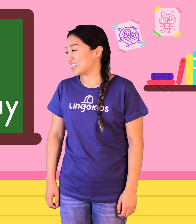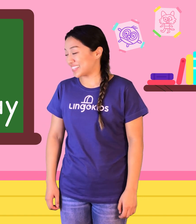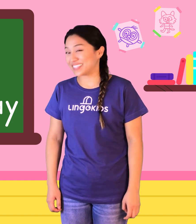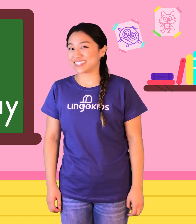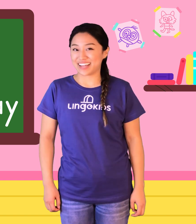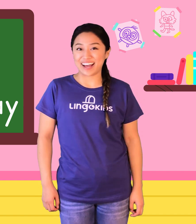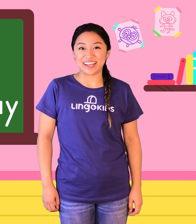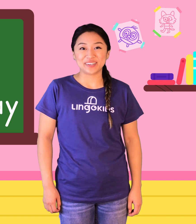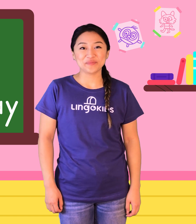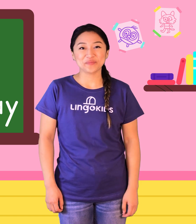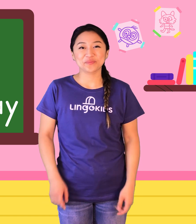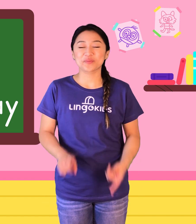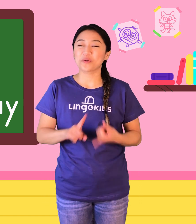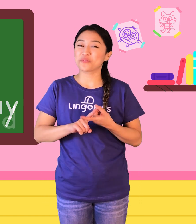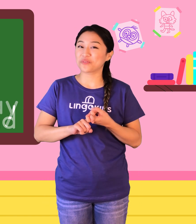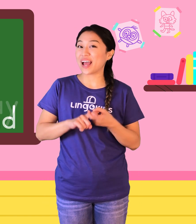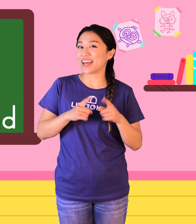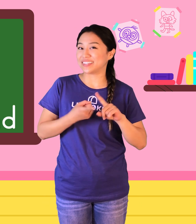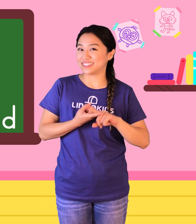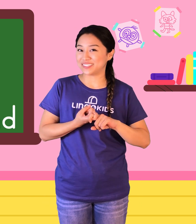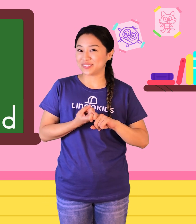Let's sign, "friend."